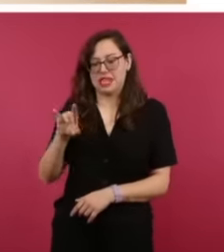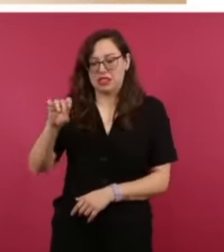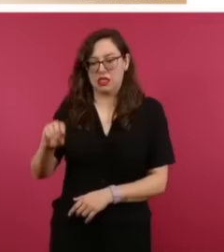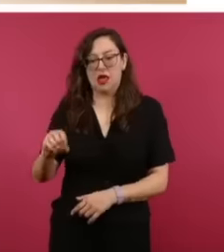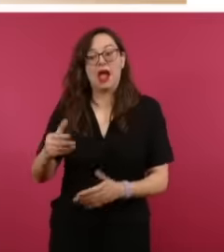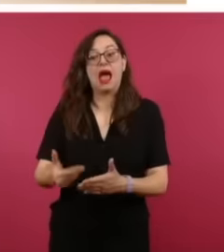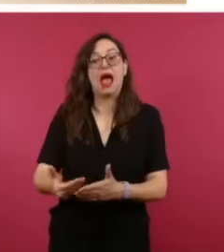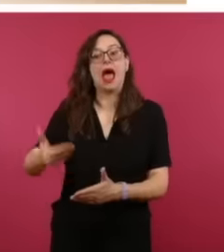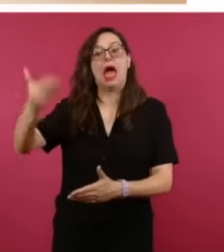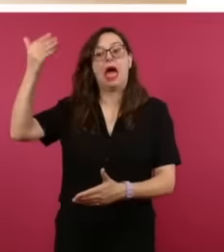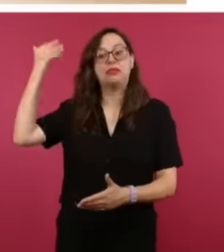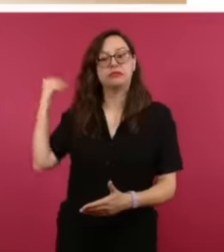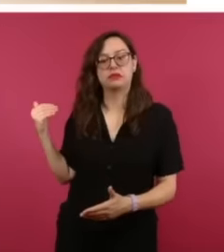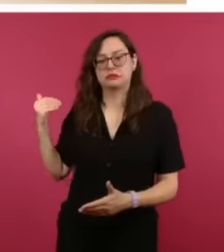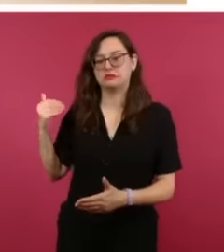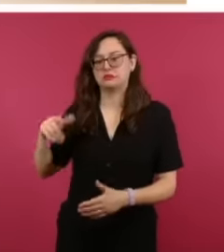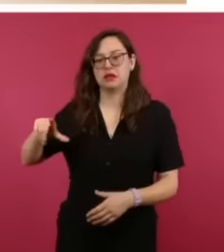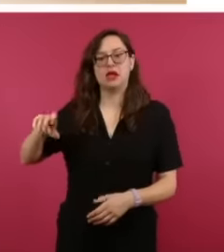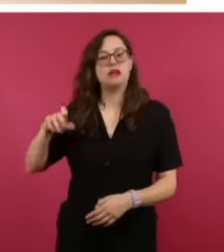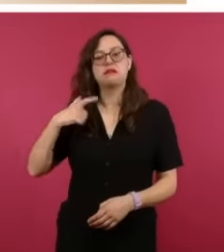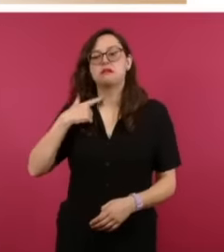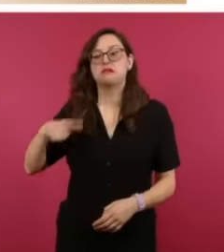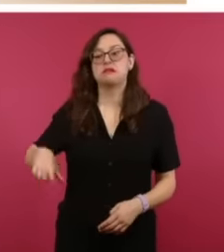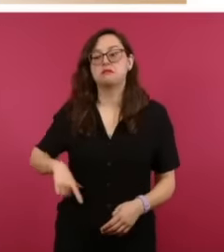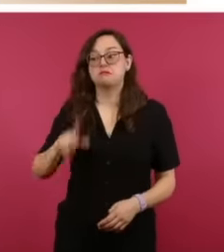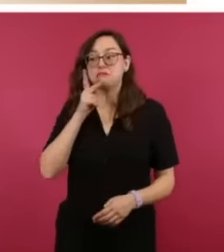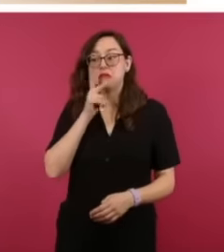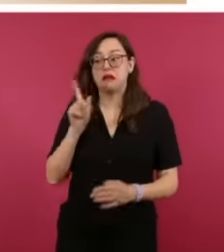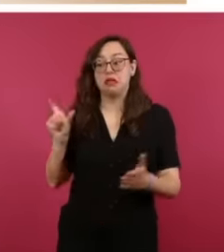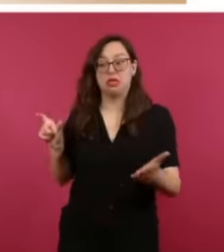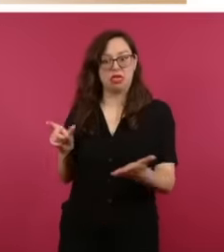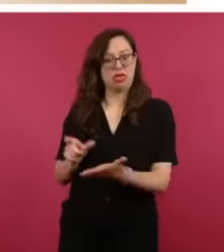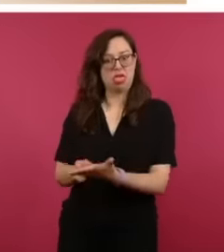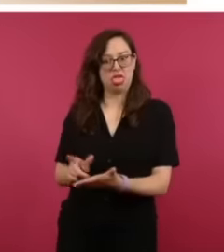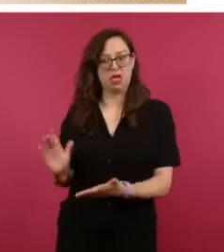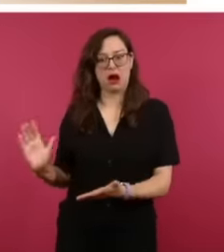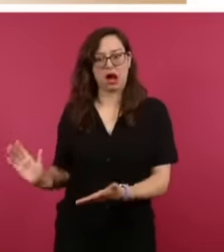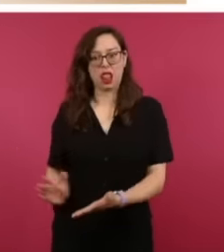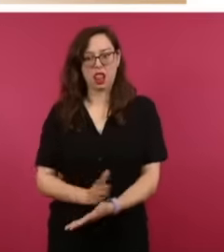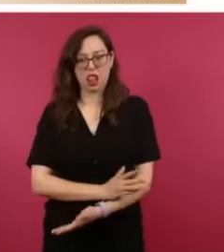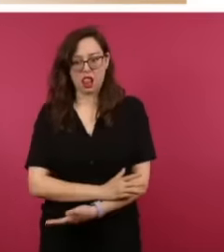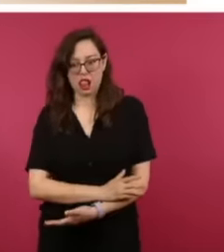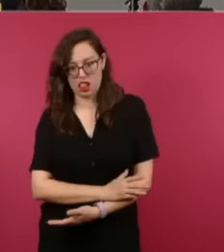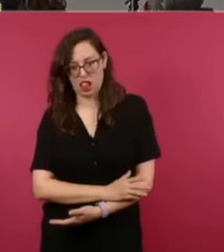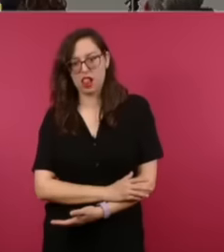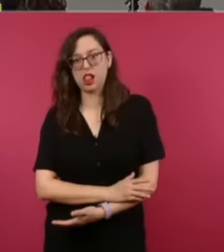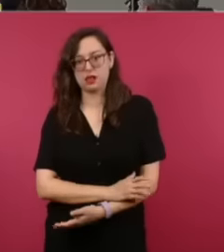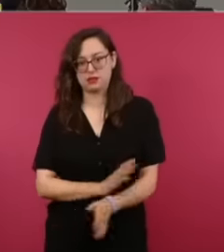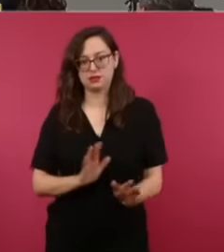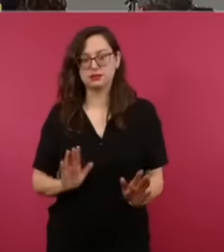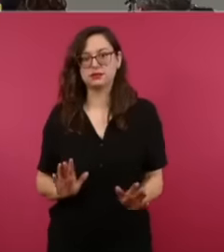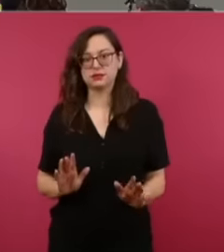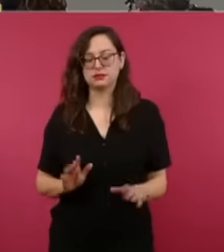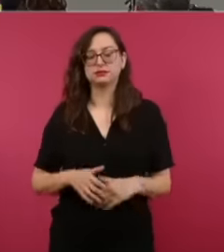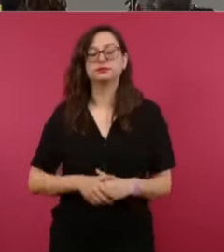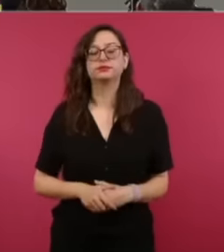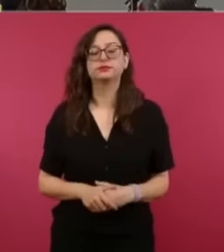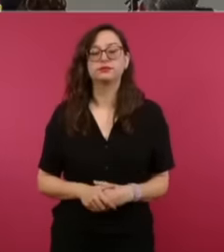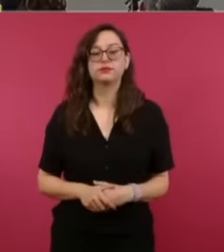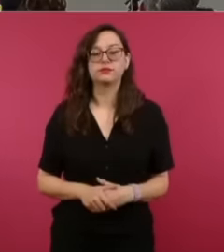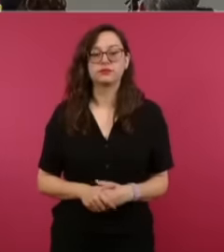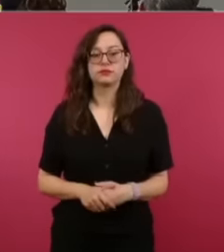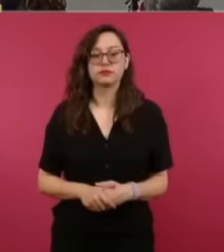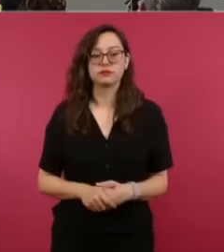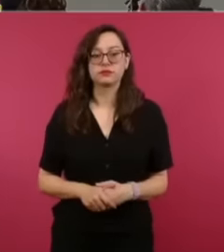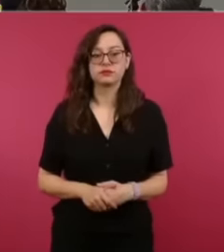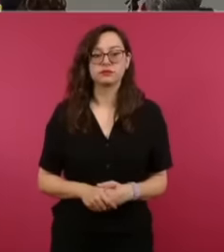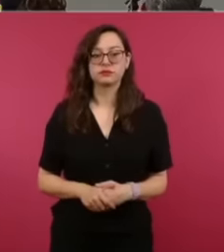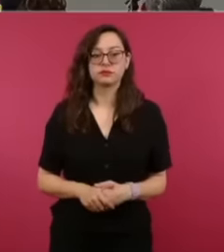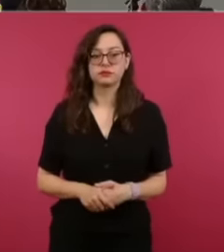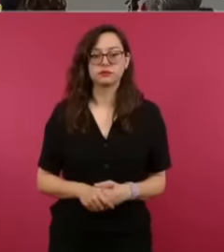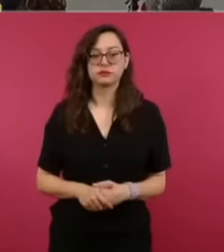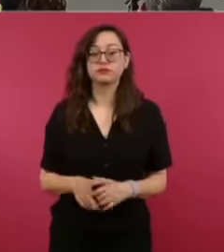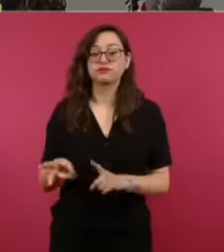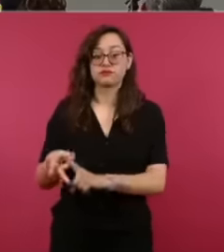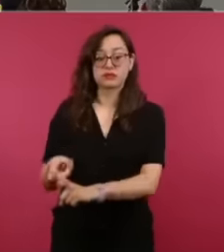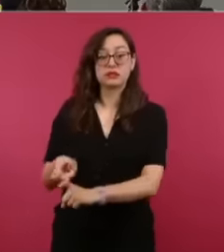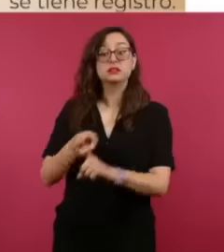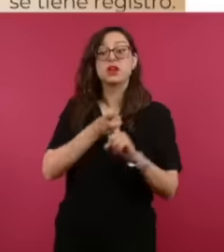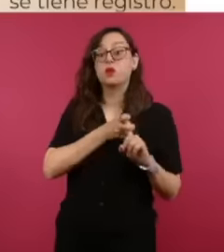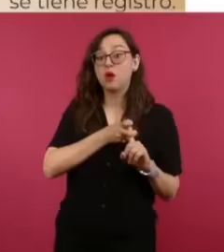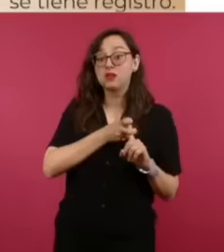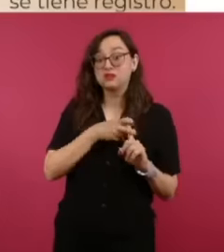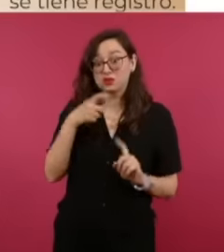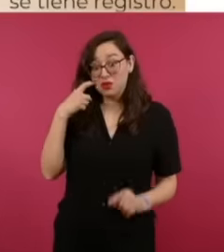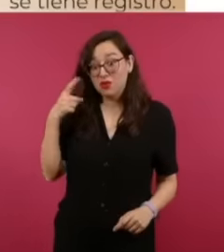correctly Follow him Look at this, nothing more than that they don't say it in the time of